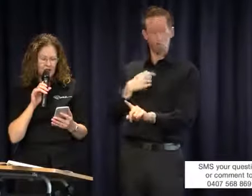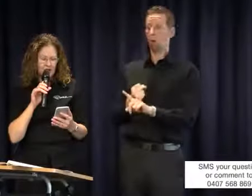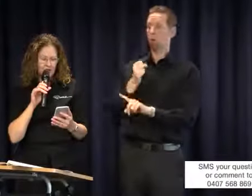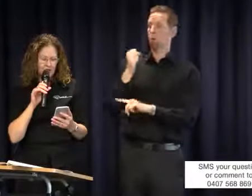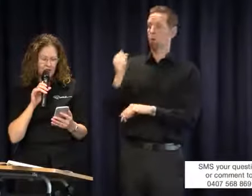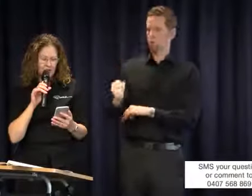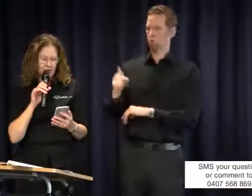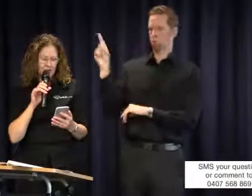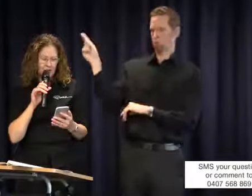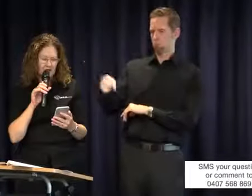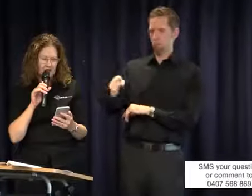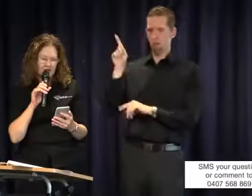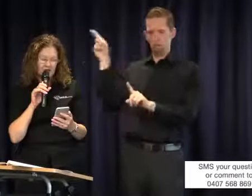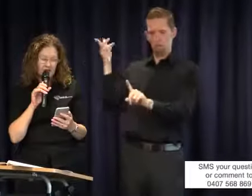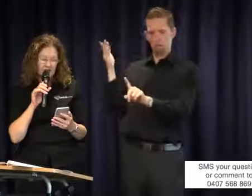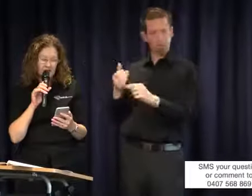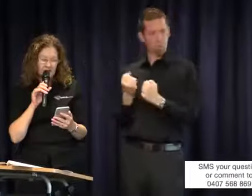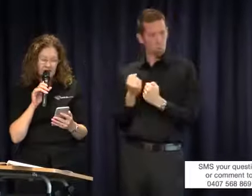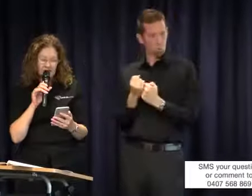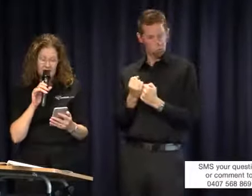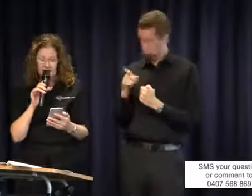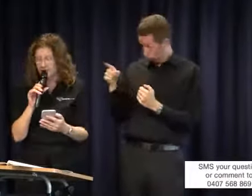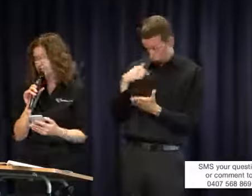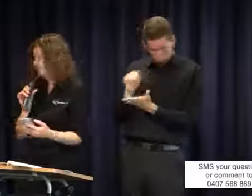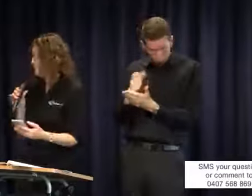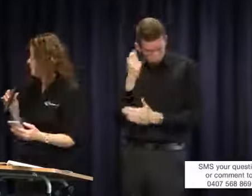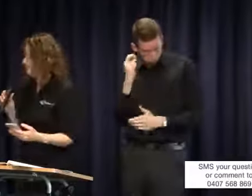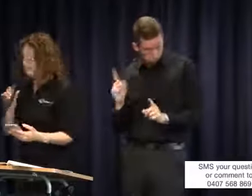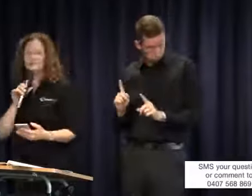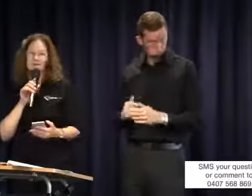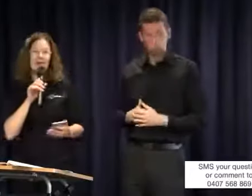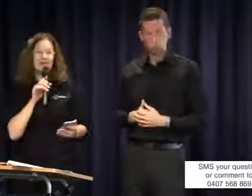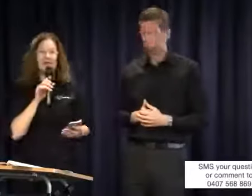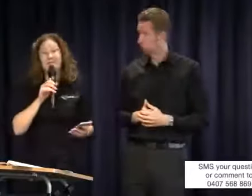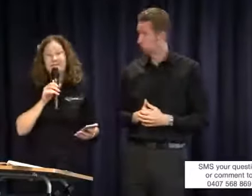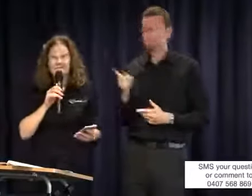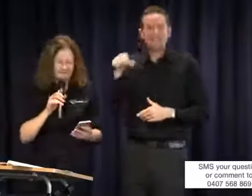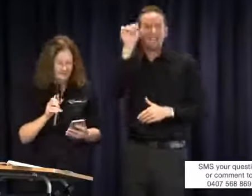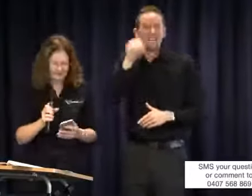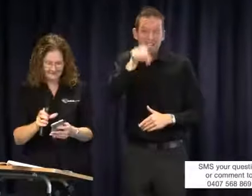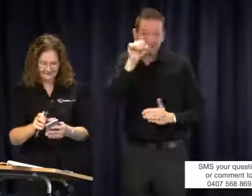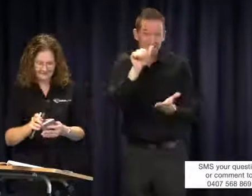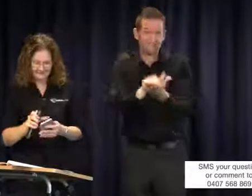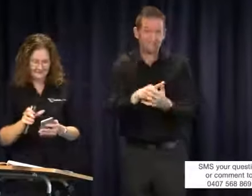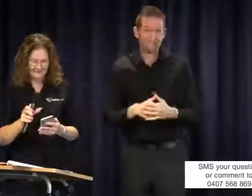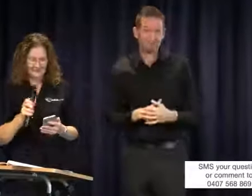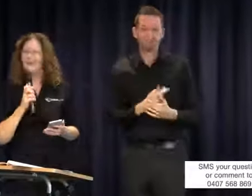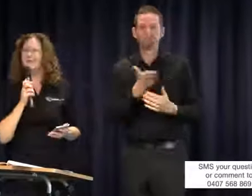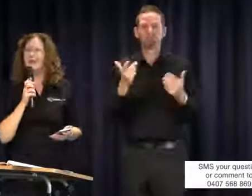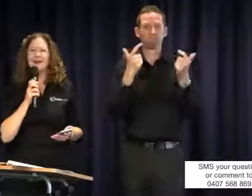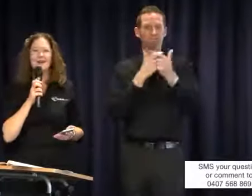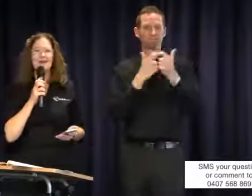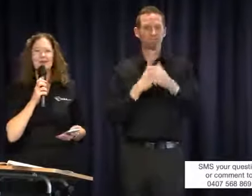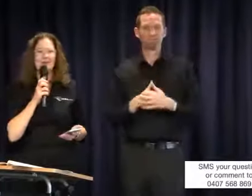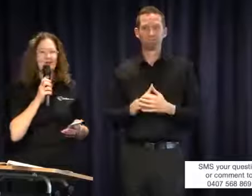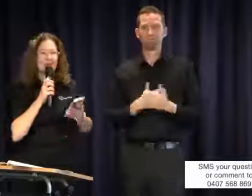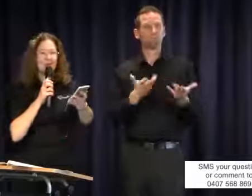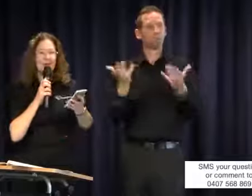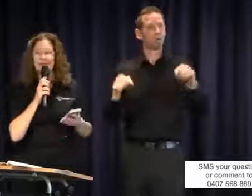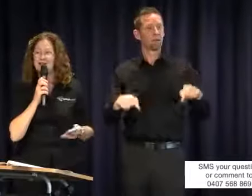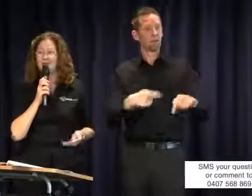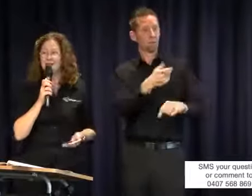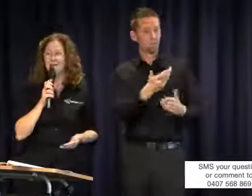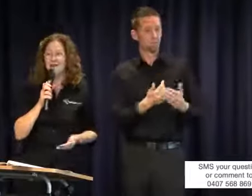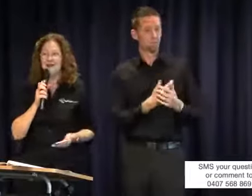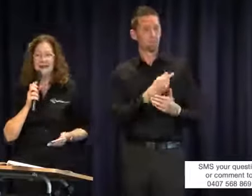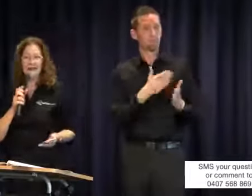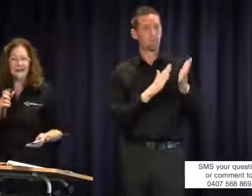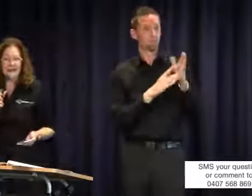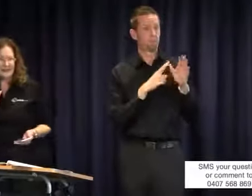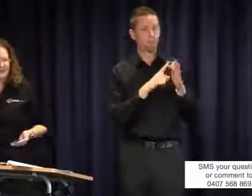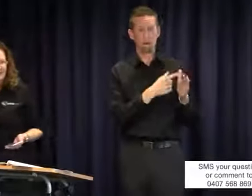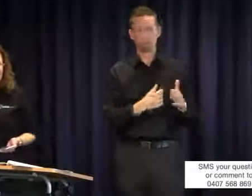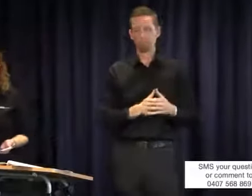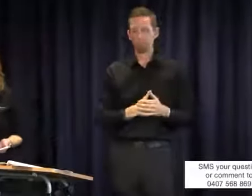get the support she requires. Is this correct understanding? Yes. Anybody from the floor?